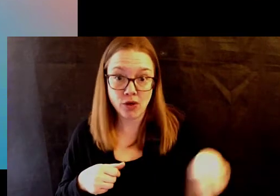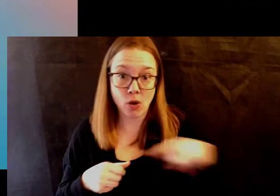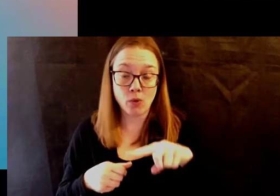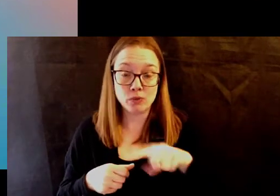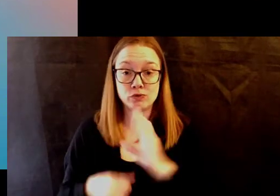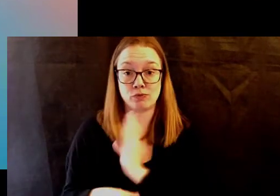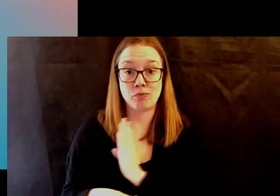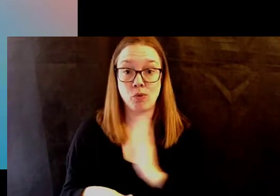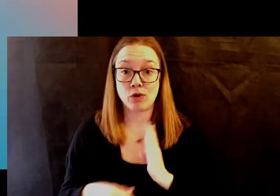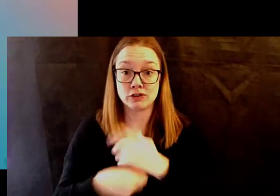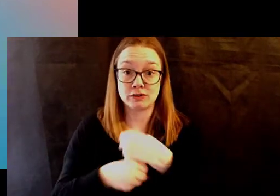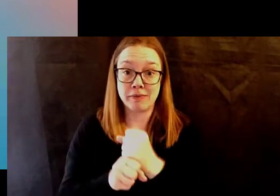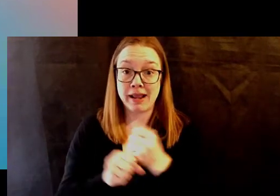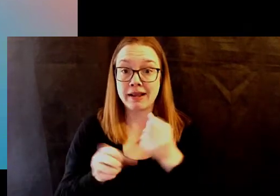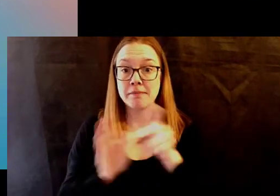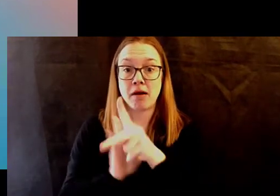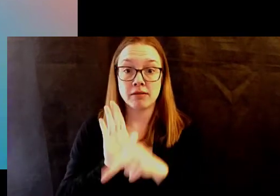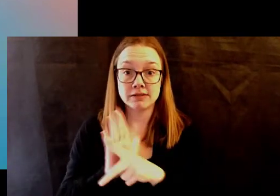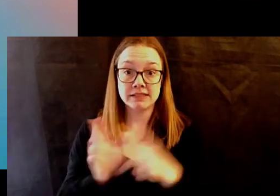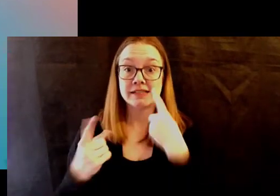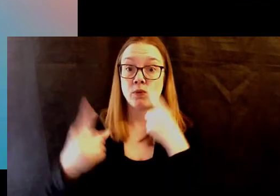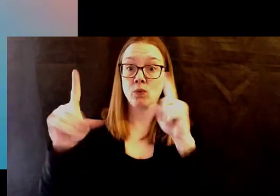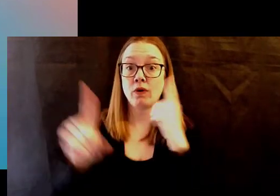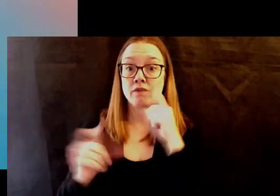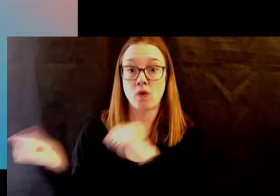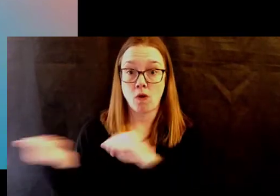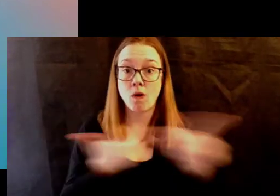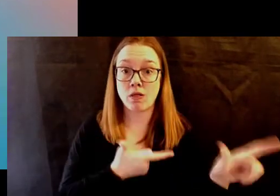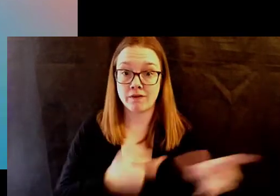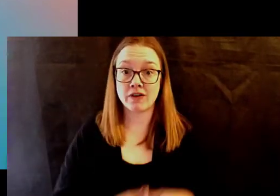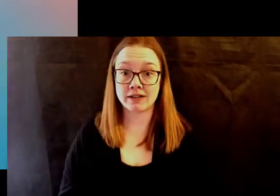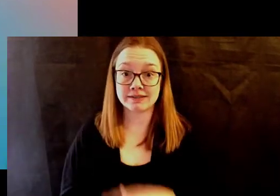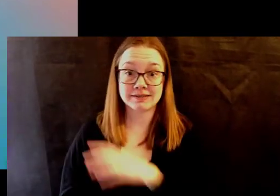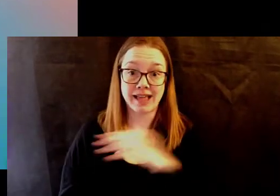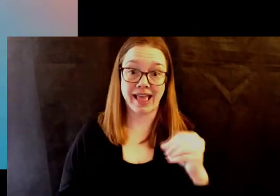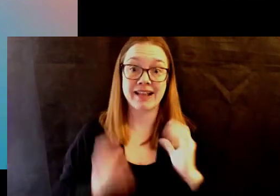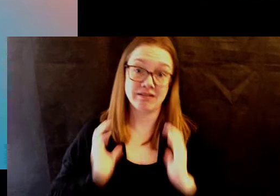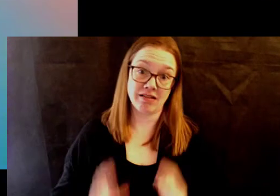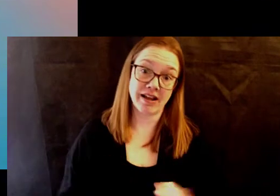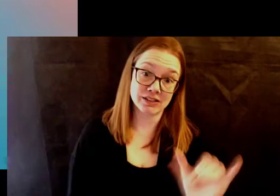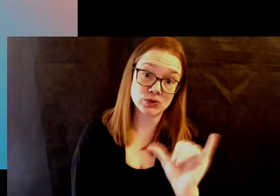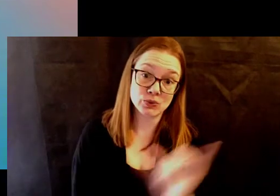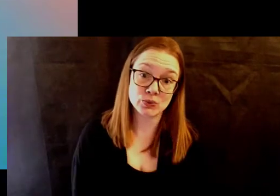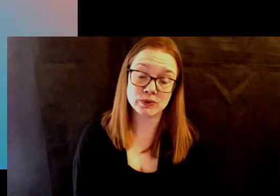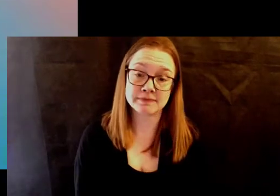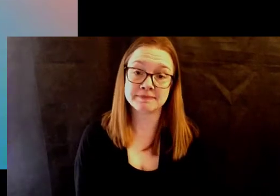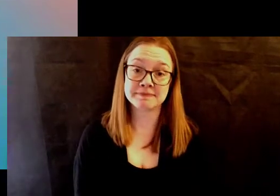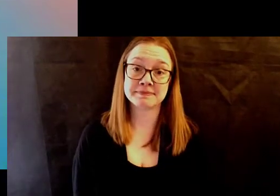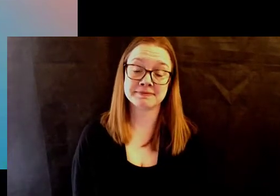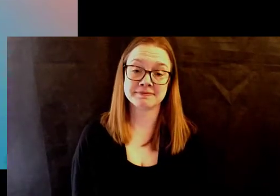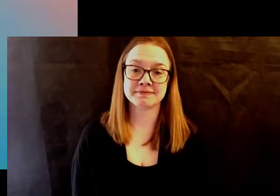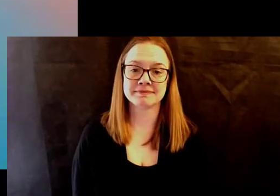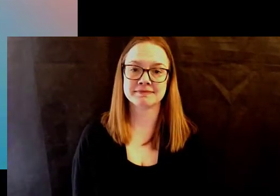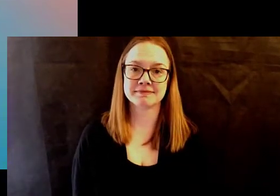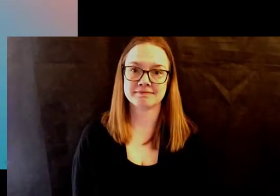policies that work for all of us and that work for our clients. Absolutely, yeah.